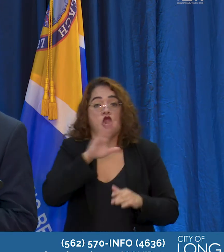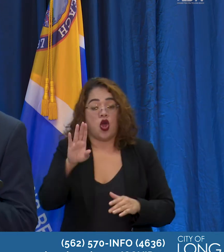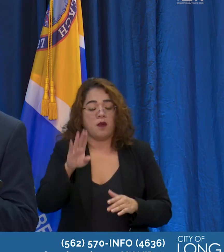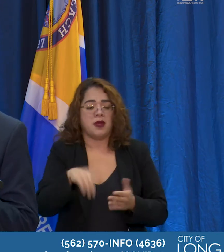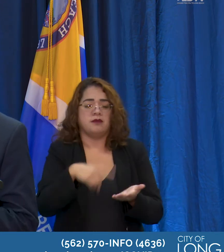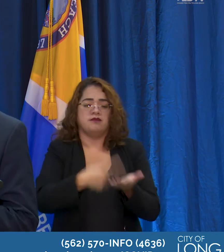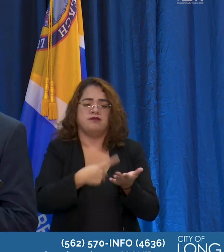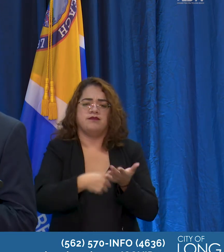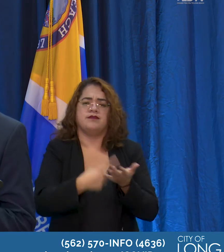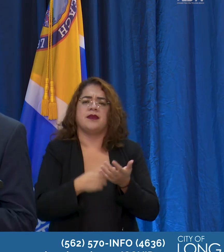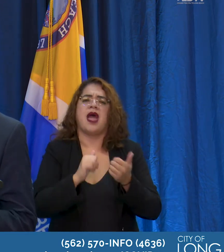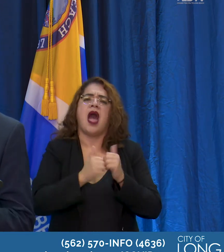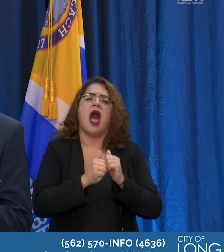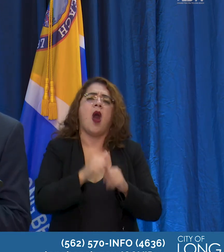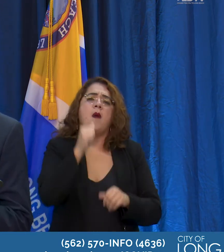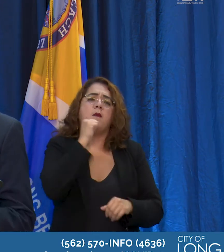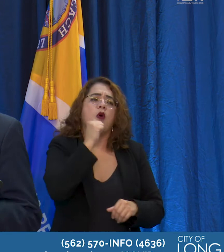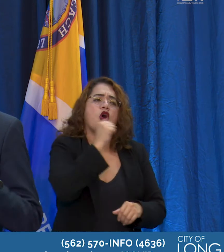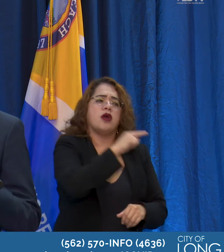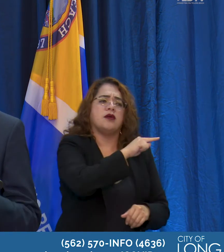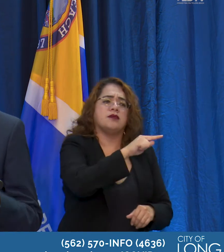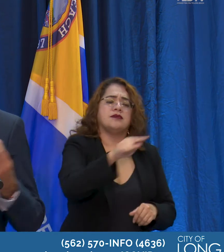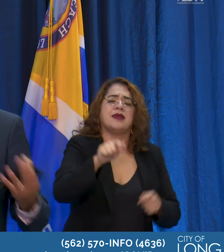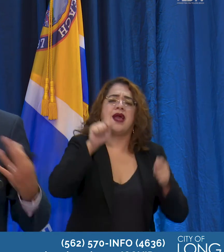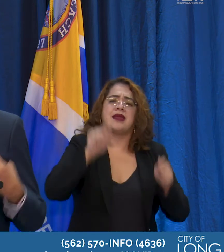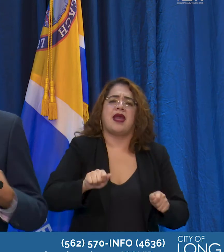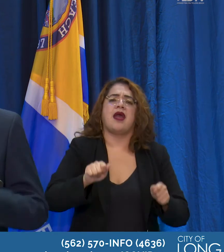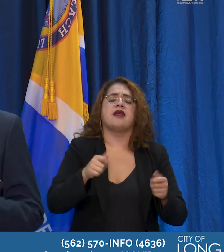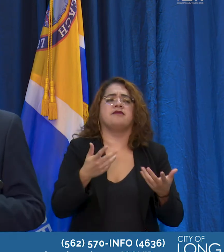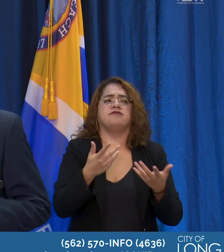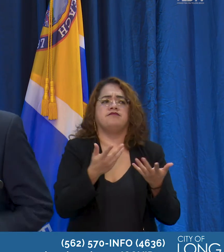and is meeting with some of the bar owners before to take in their ideas